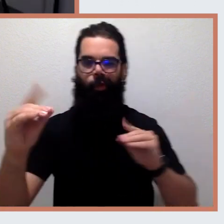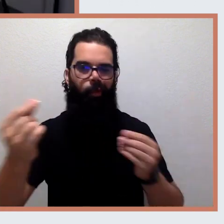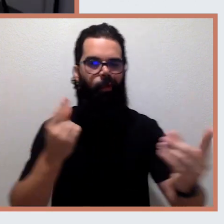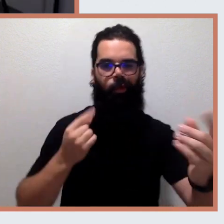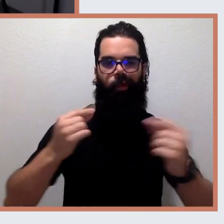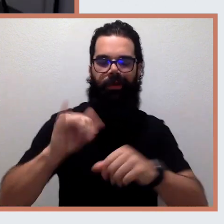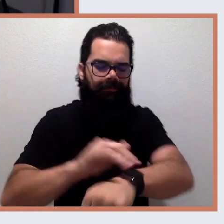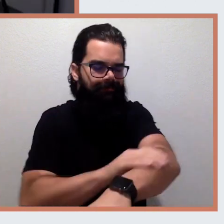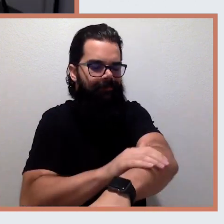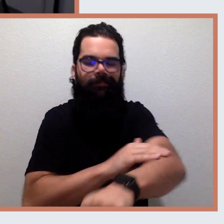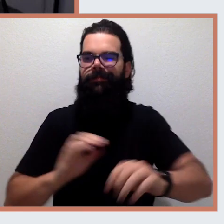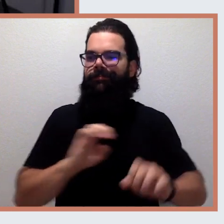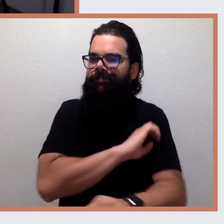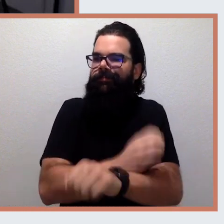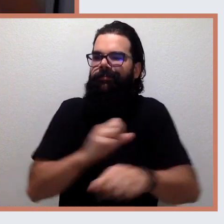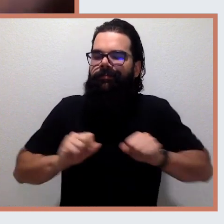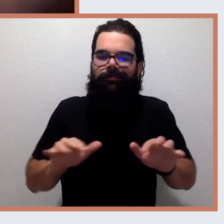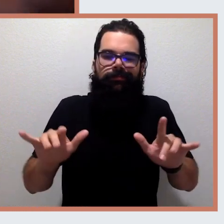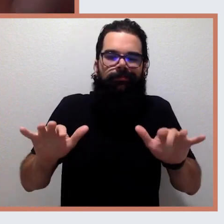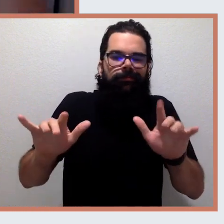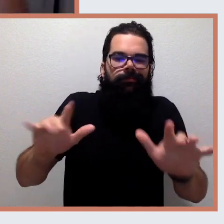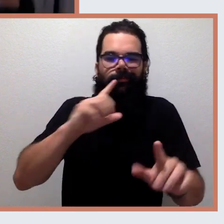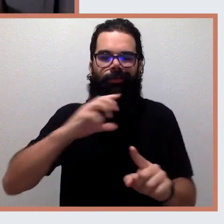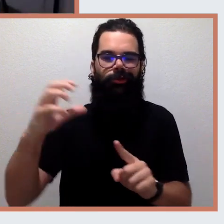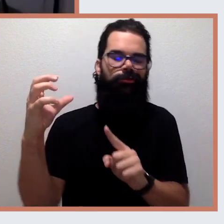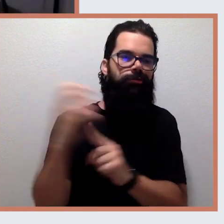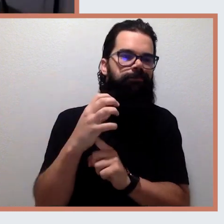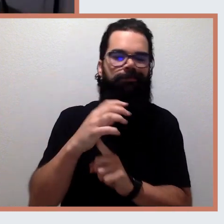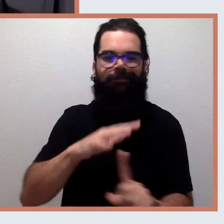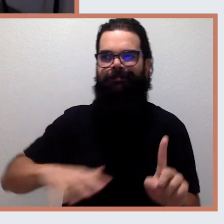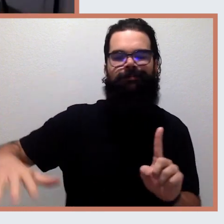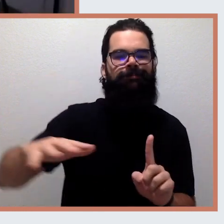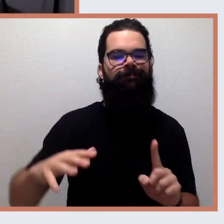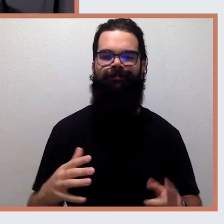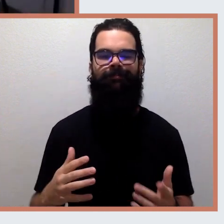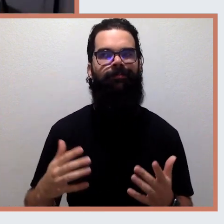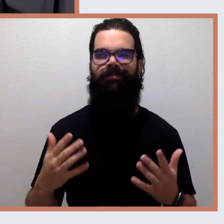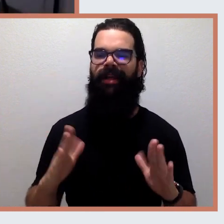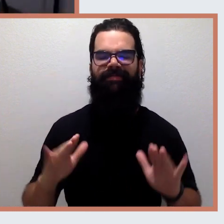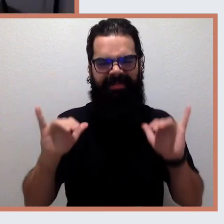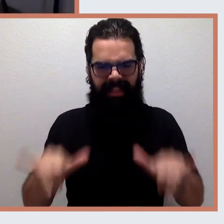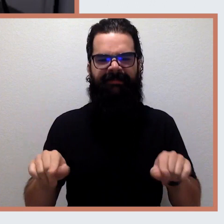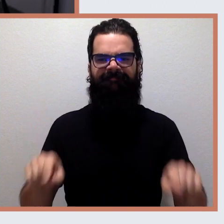It's just the goosebumps and feeling the energy from everybody, and oh my god, that was it,